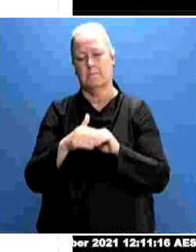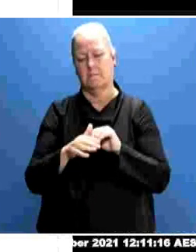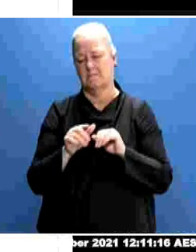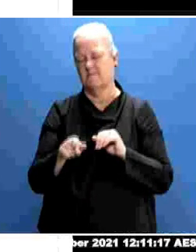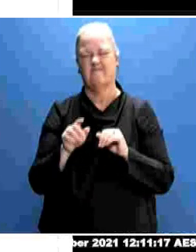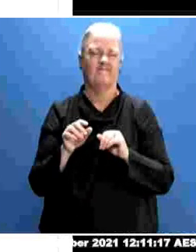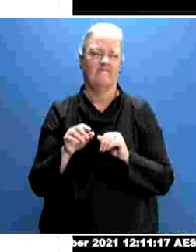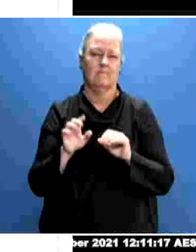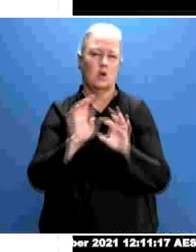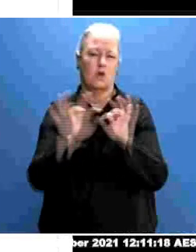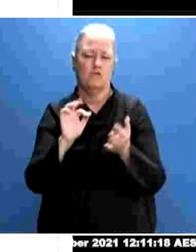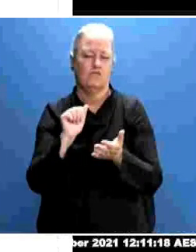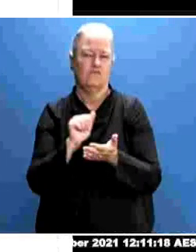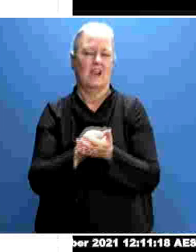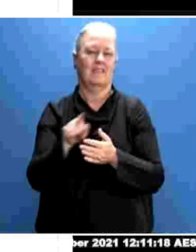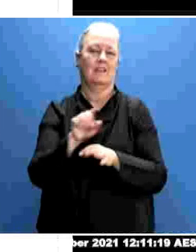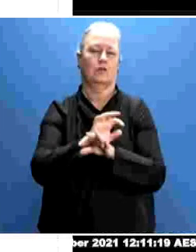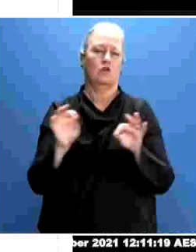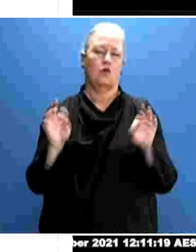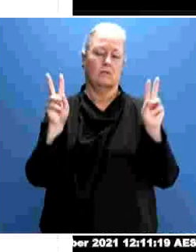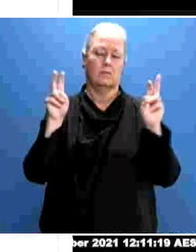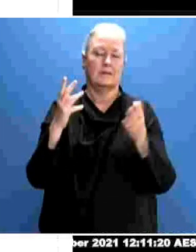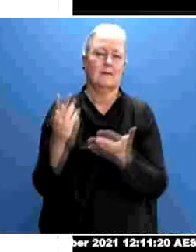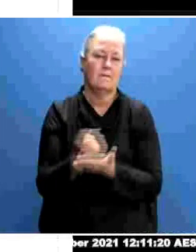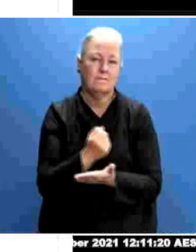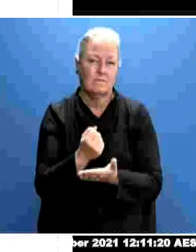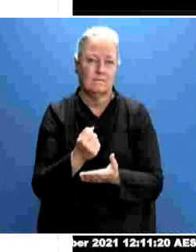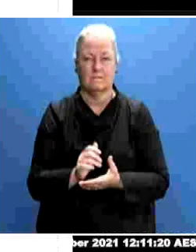That's --- I could only guess that there was --- at some stage